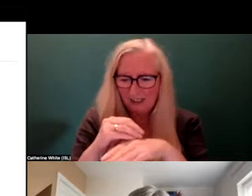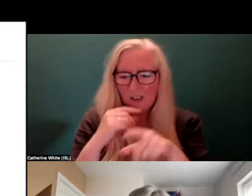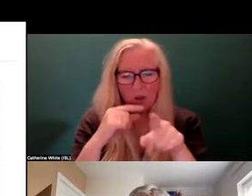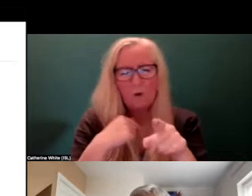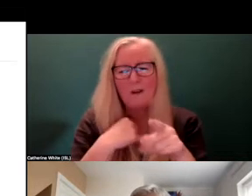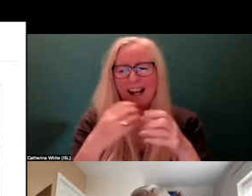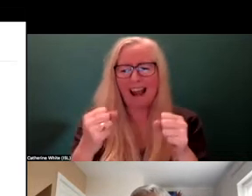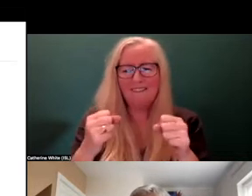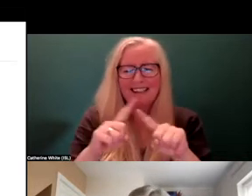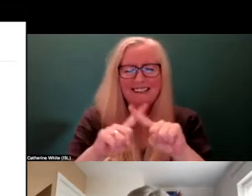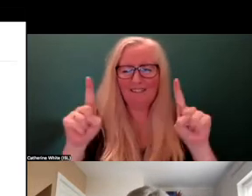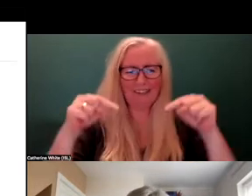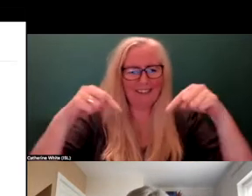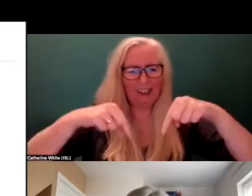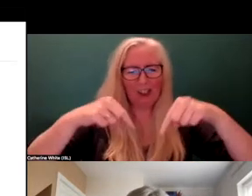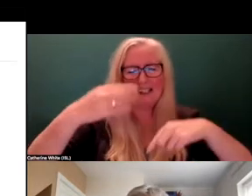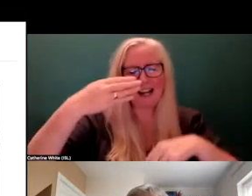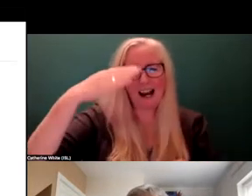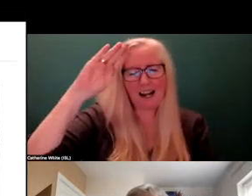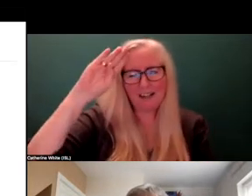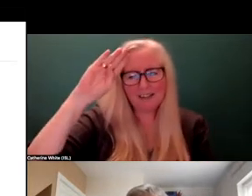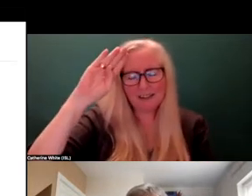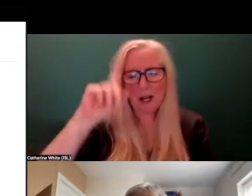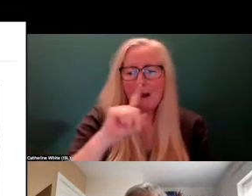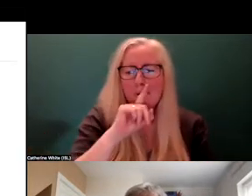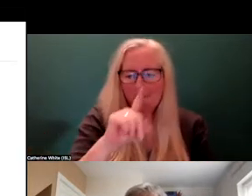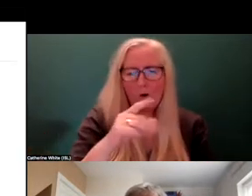We may be at different ends of the spectrum here in Ireland, but we are not